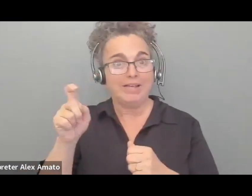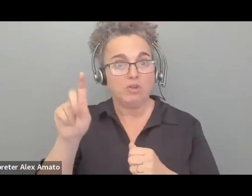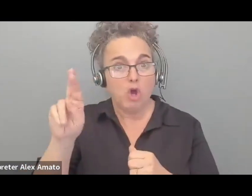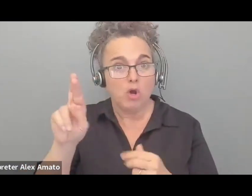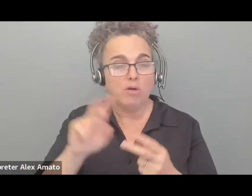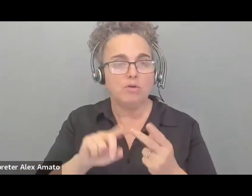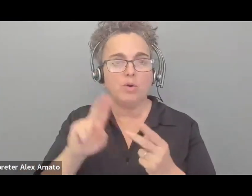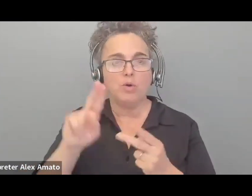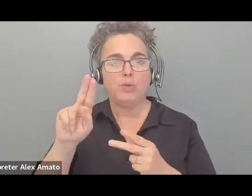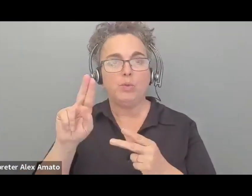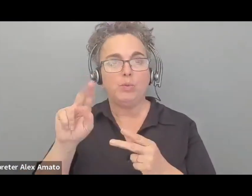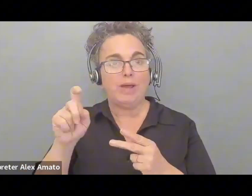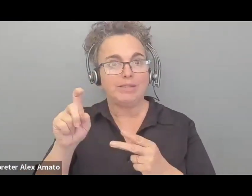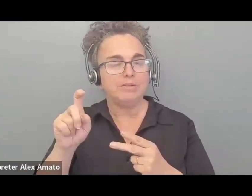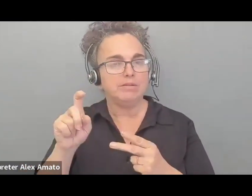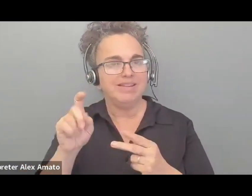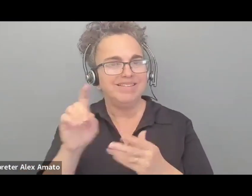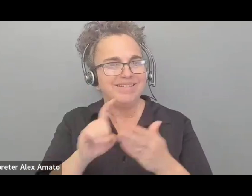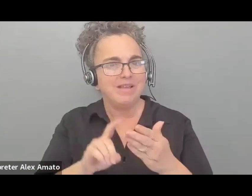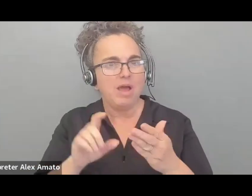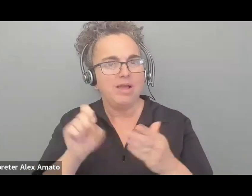that are really incredible tools that are so many research